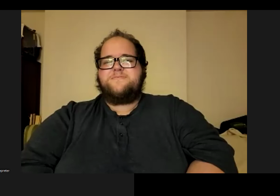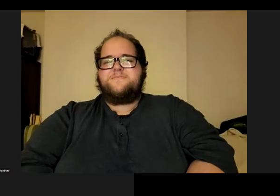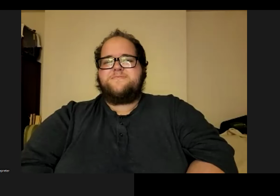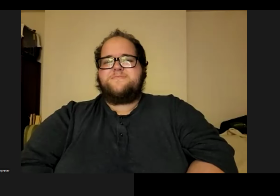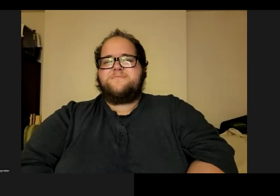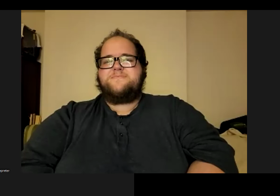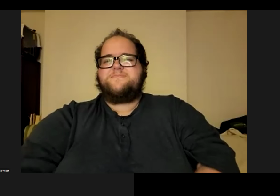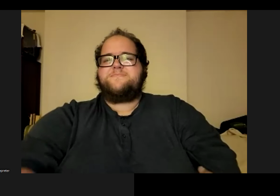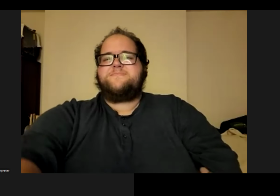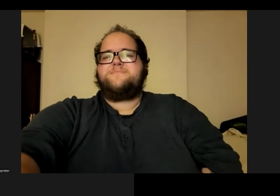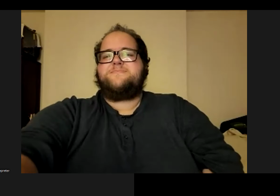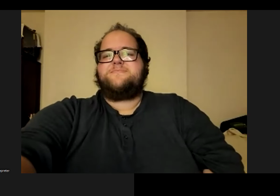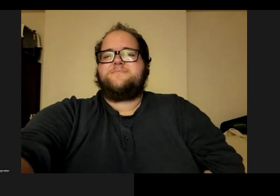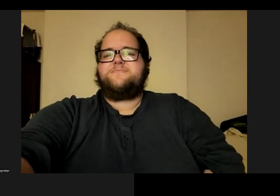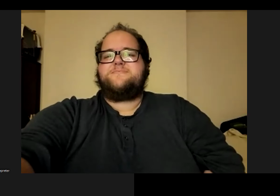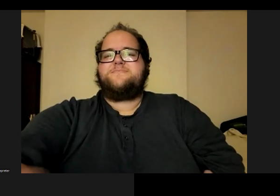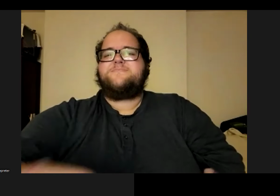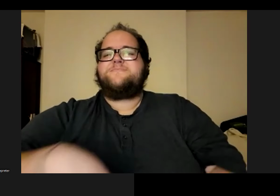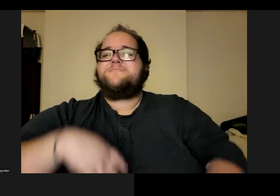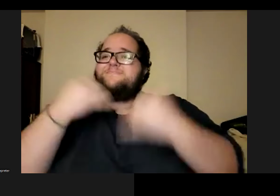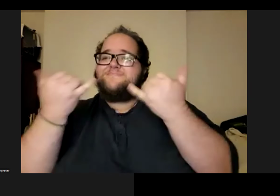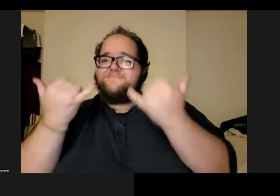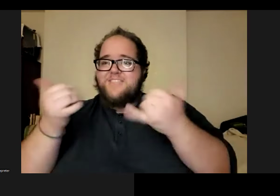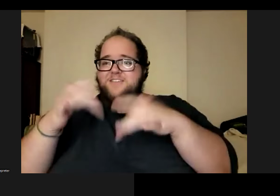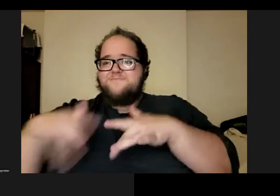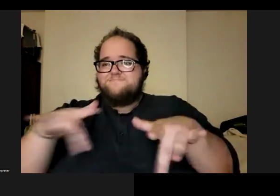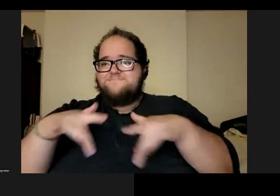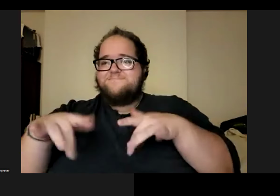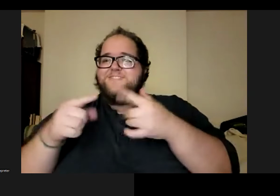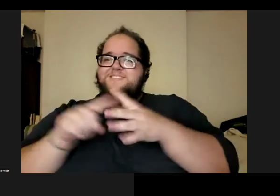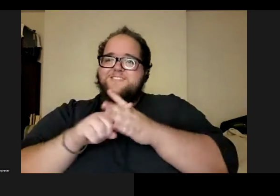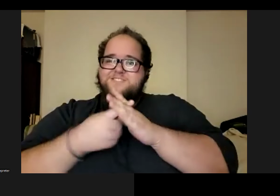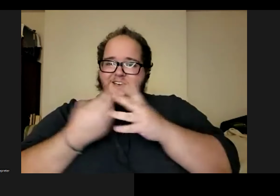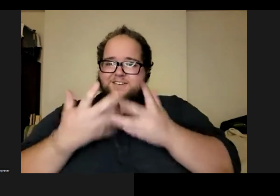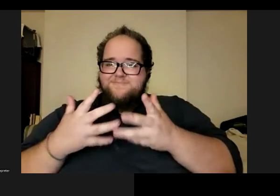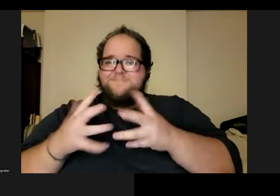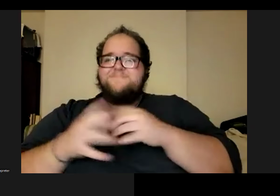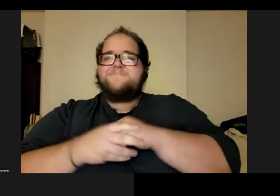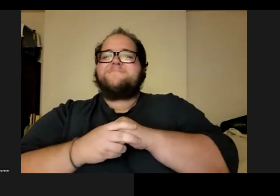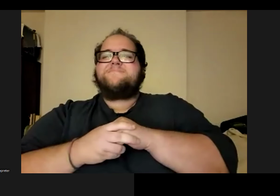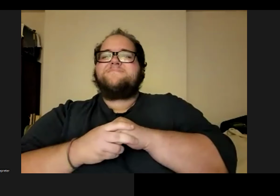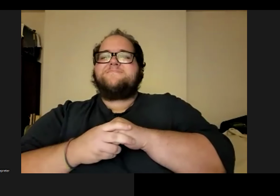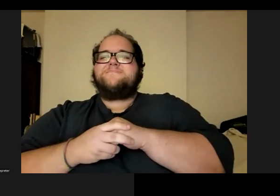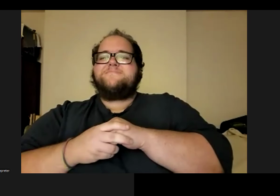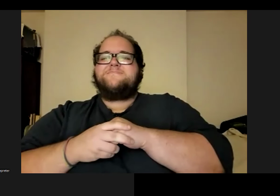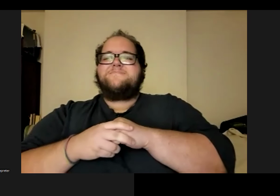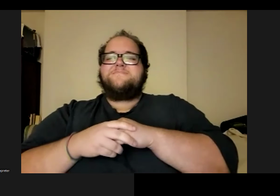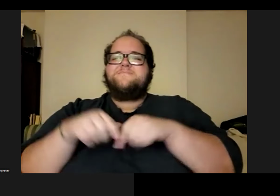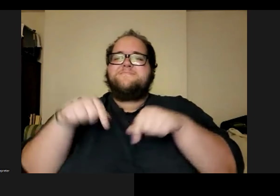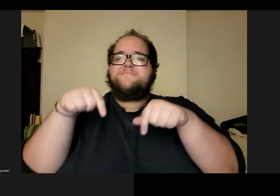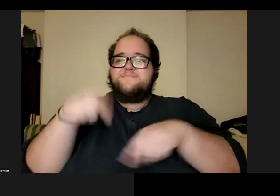Okay, so we've got our recording started. So this is a presentation about art writing,